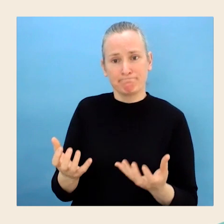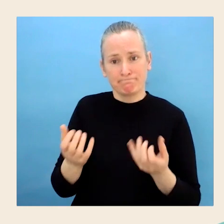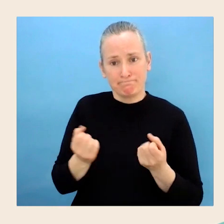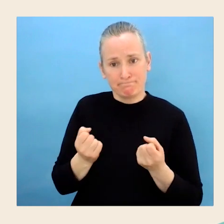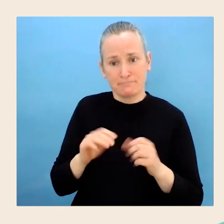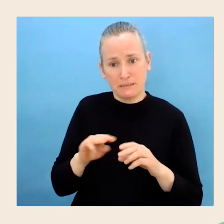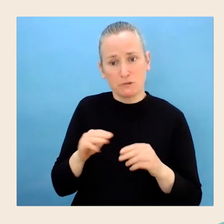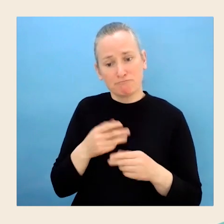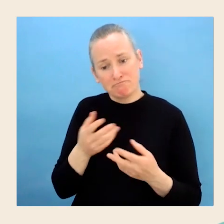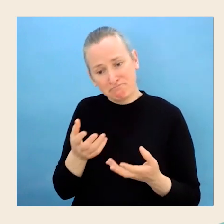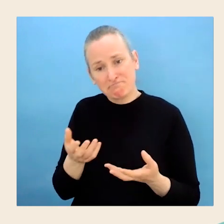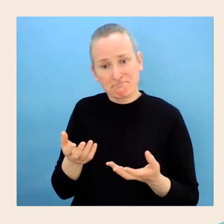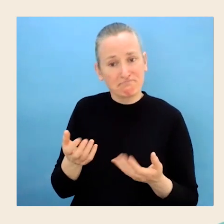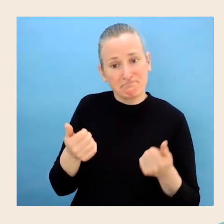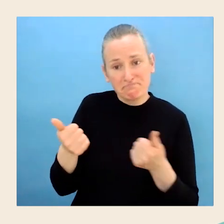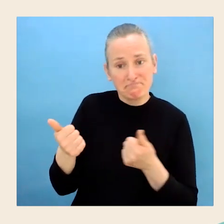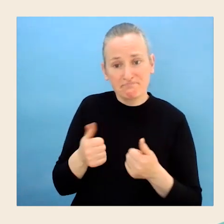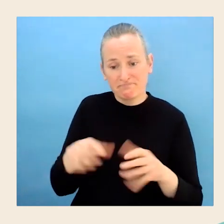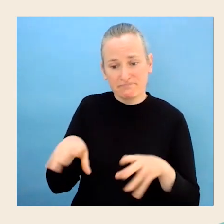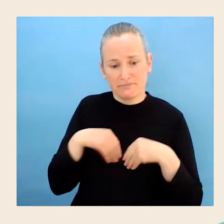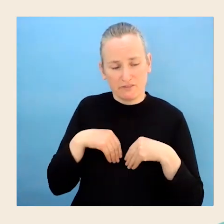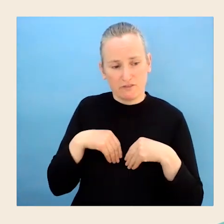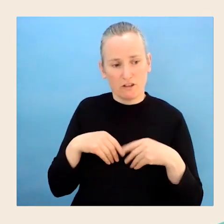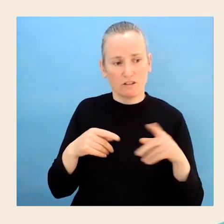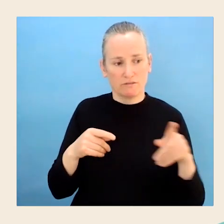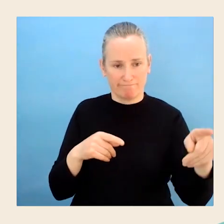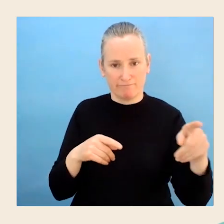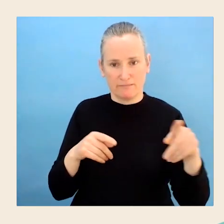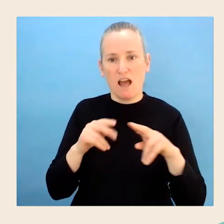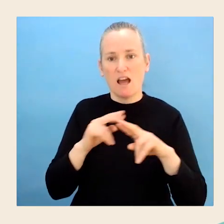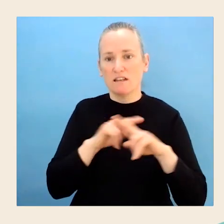neurotypical structures, non-disabled structures,